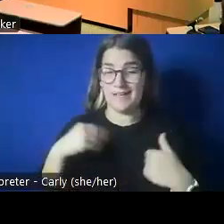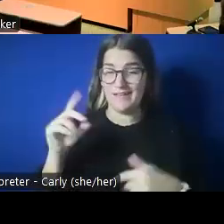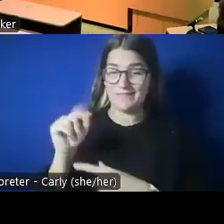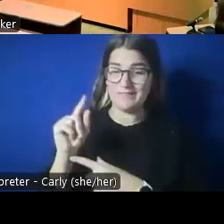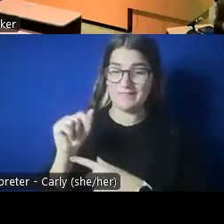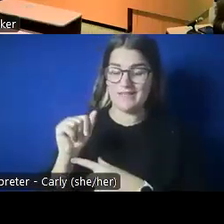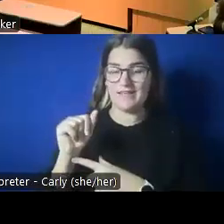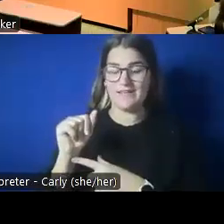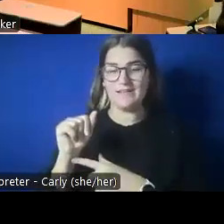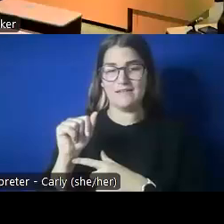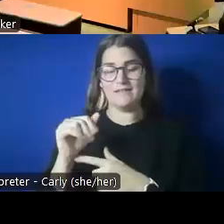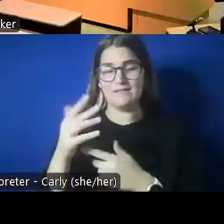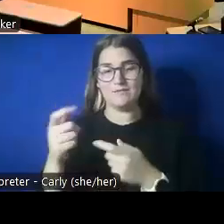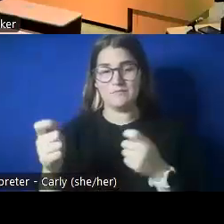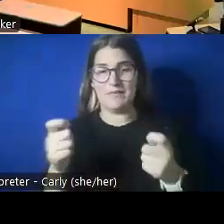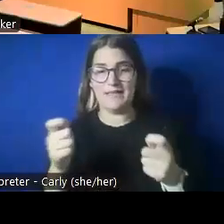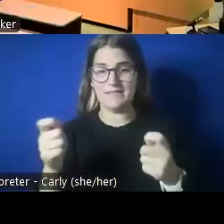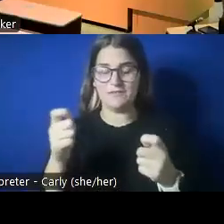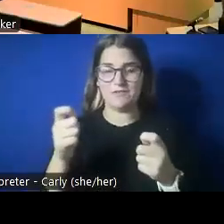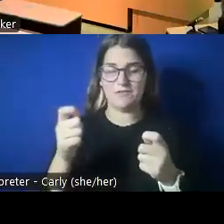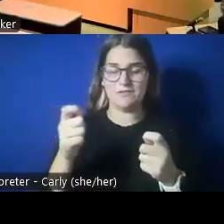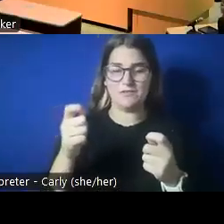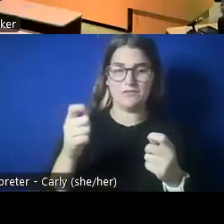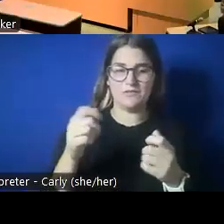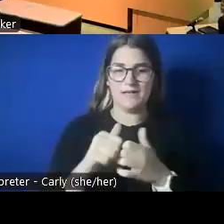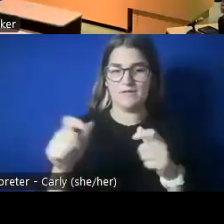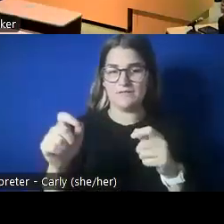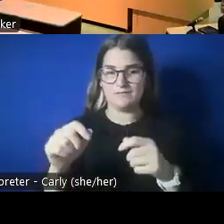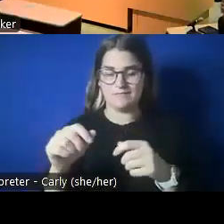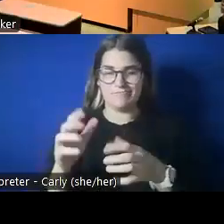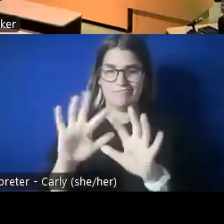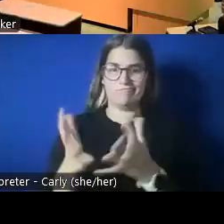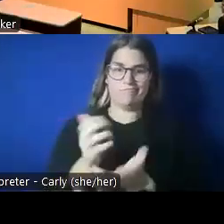sort of co-manage those things or how we work with our sud clinical areas to try to help some